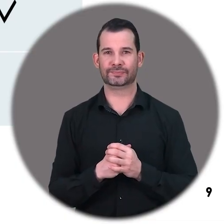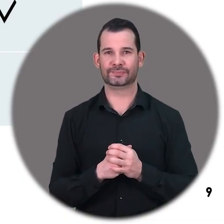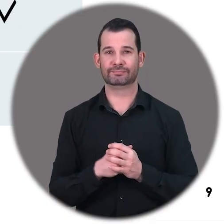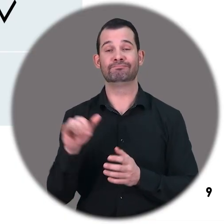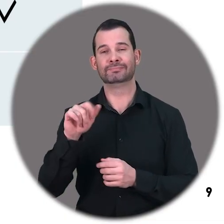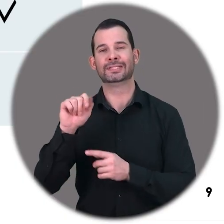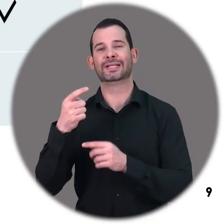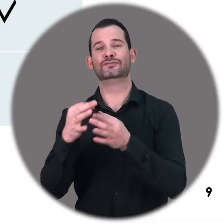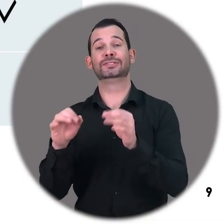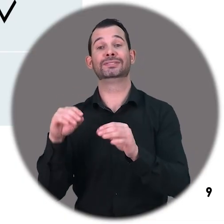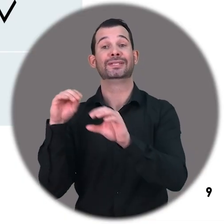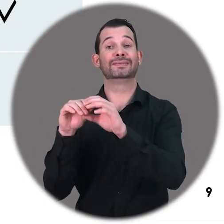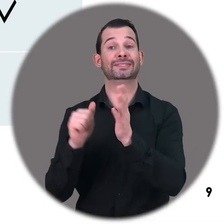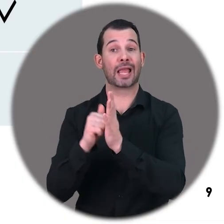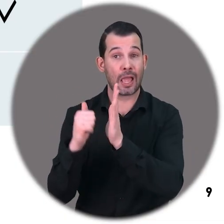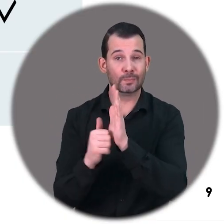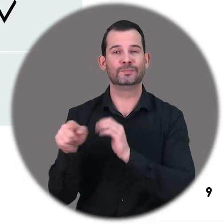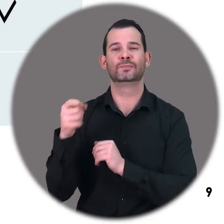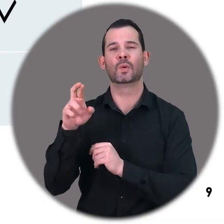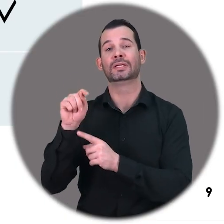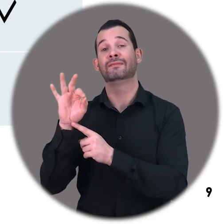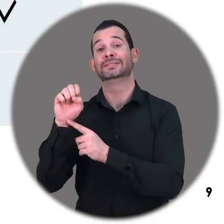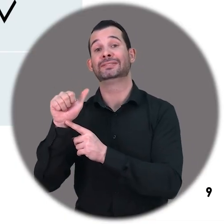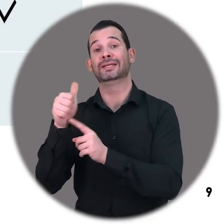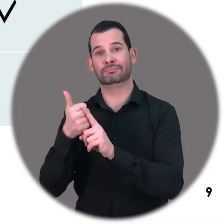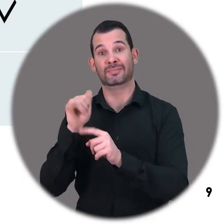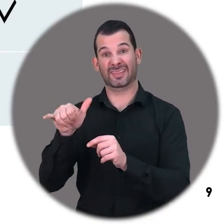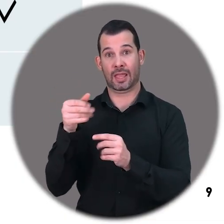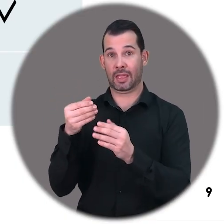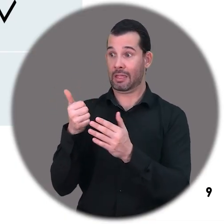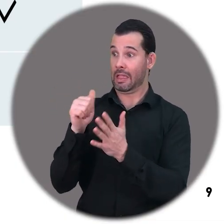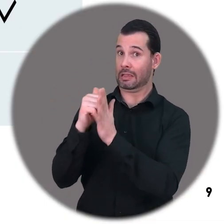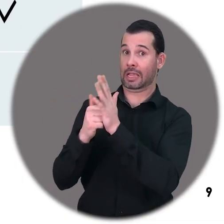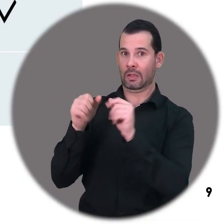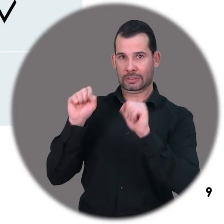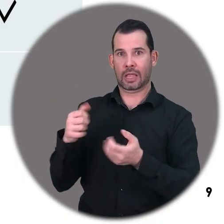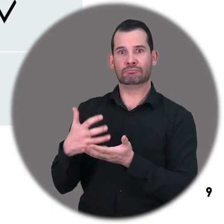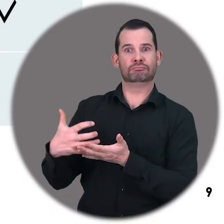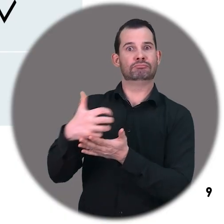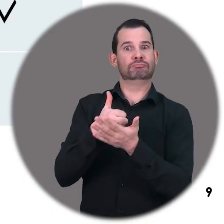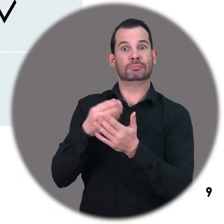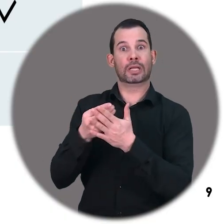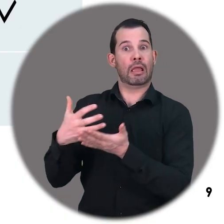And tax-free savings accounts, or TFSAs, are accounts that earn income.